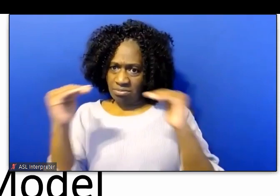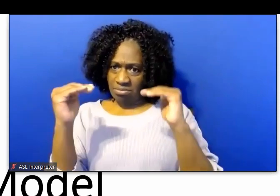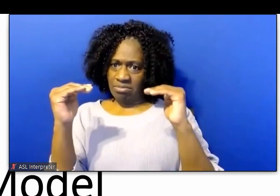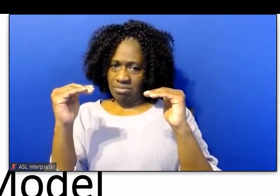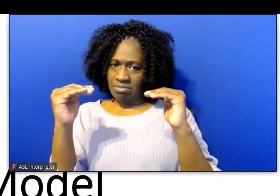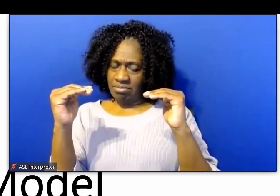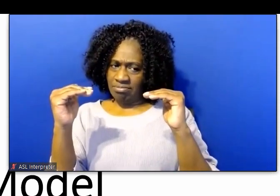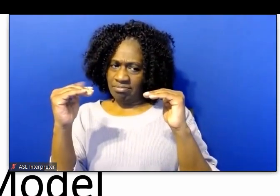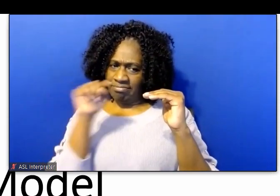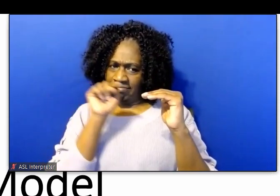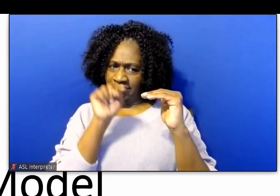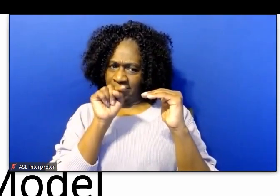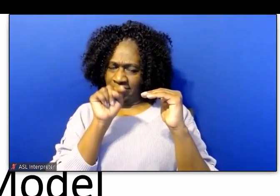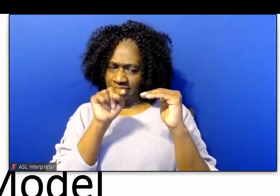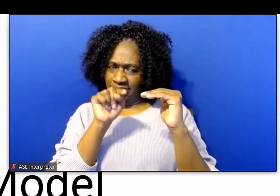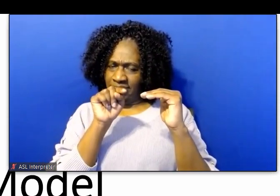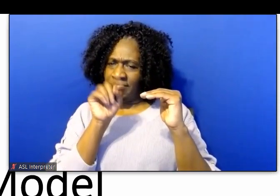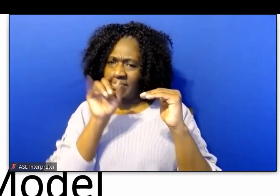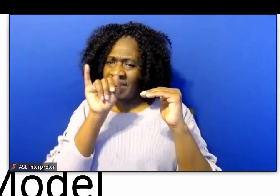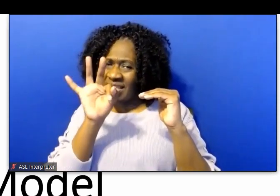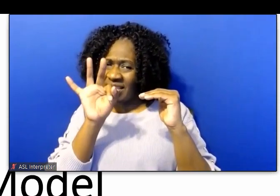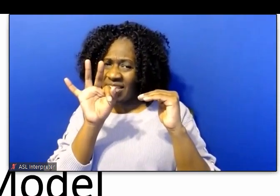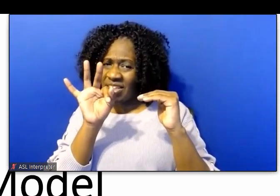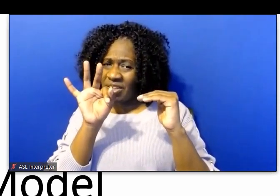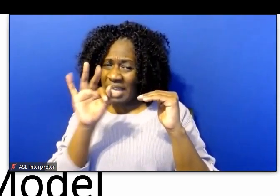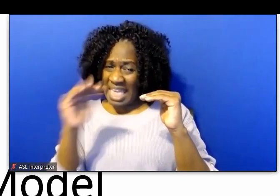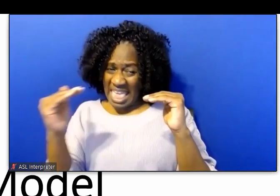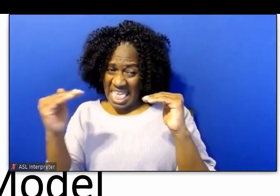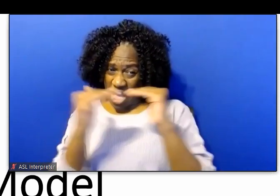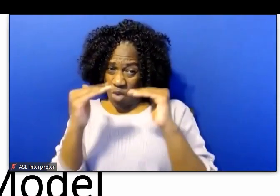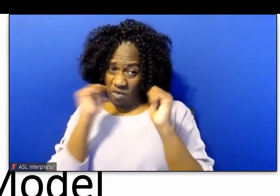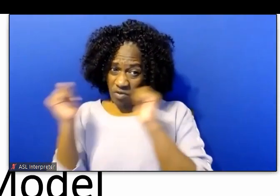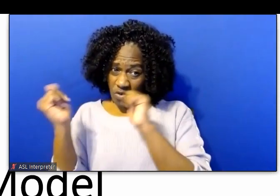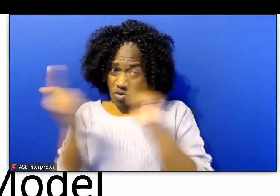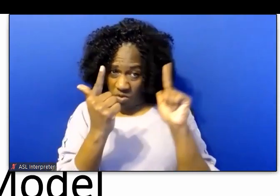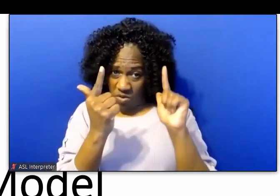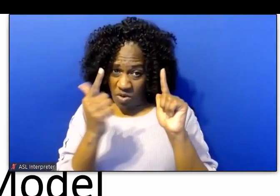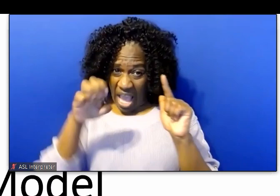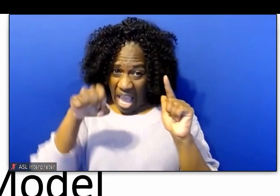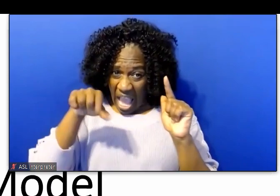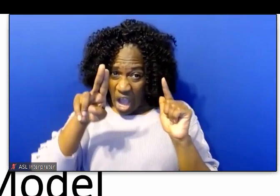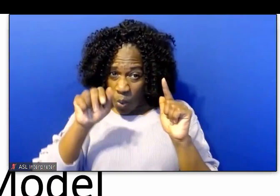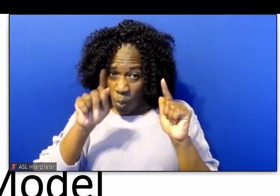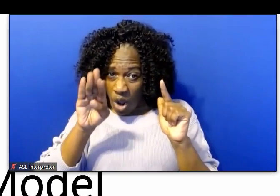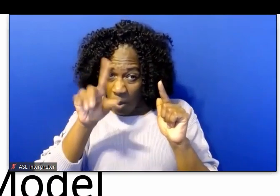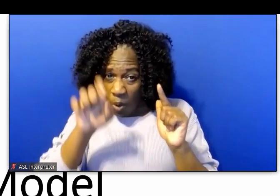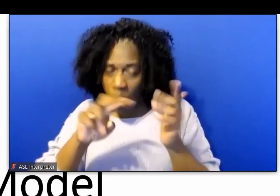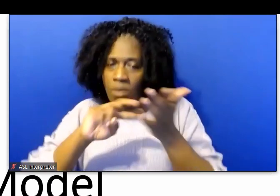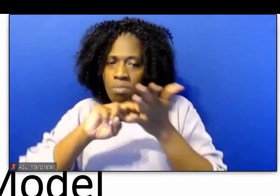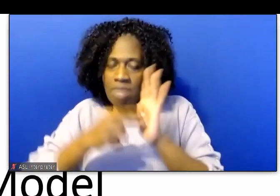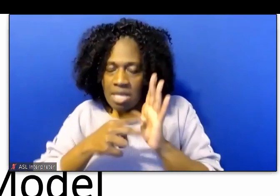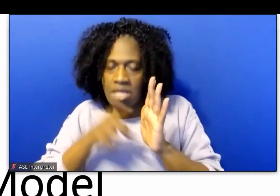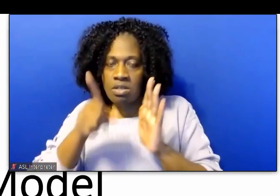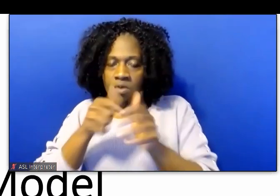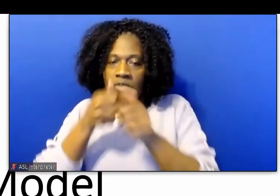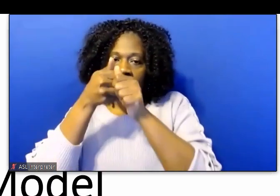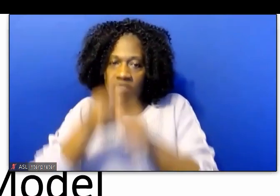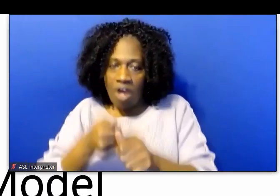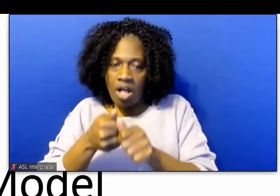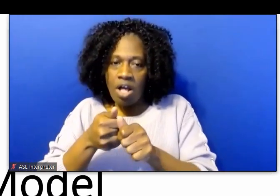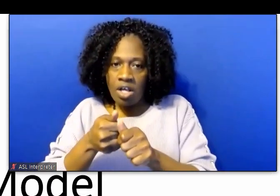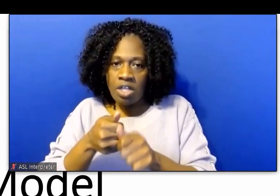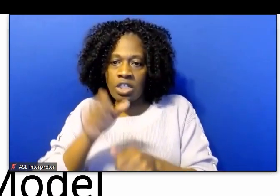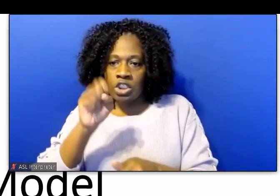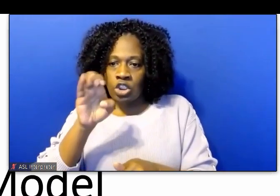If you're going to make it equal for people equal access, you are doing, you are following the social/rights model.